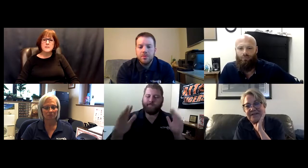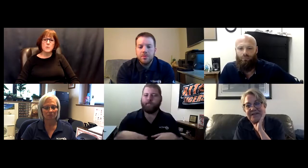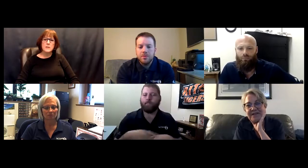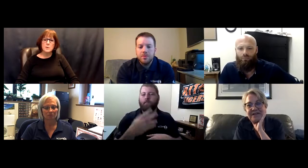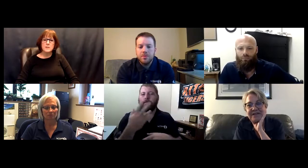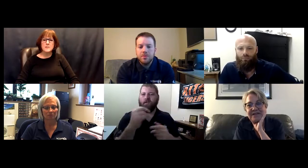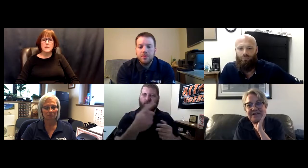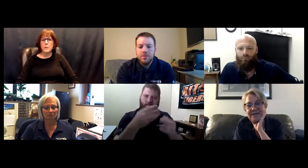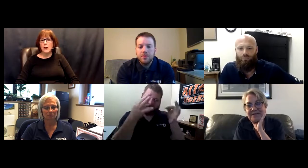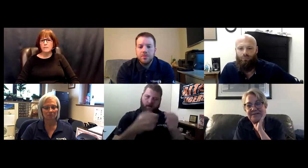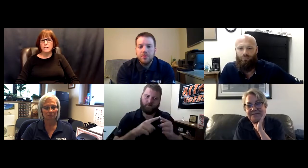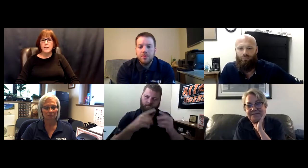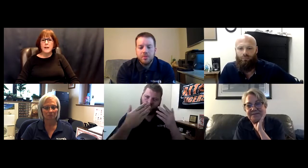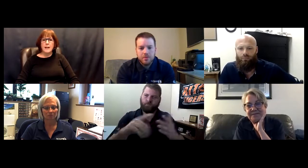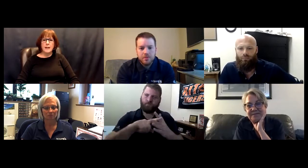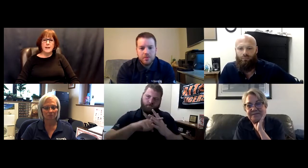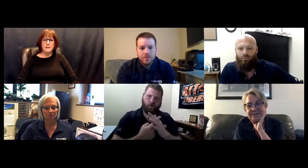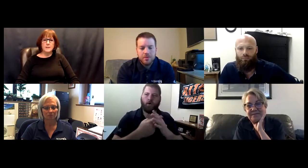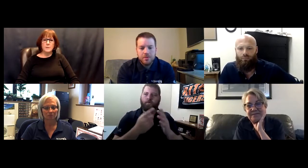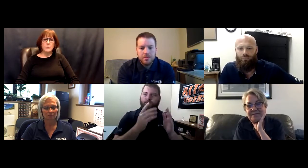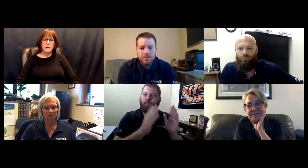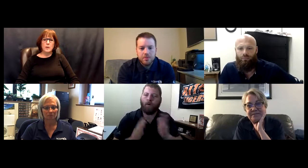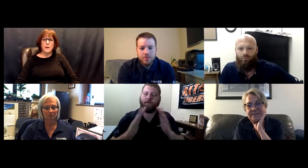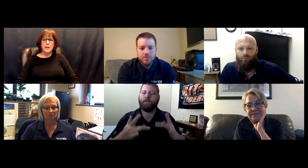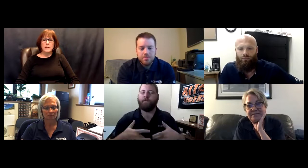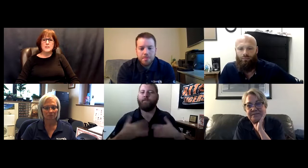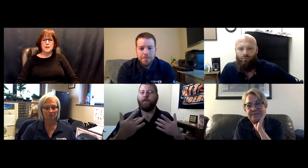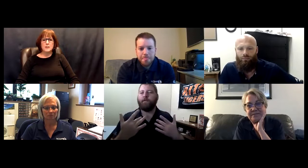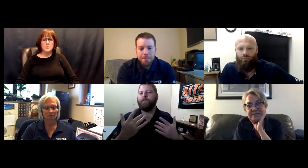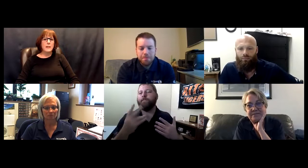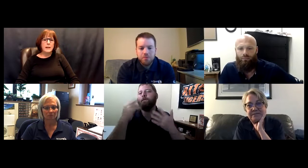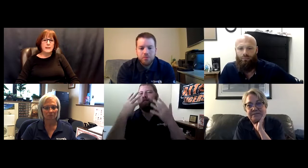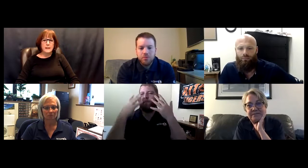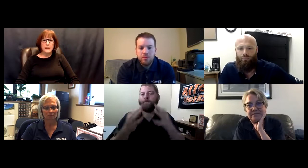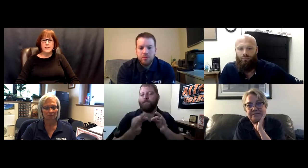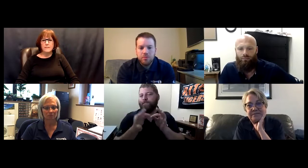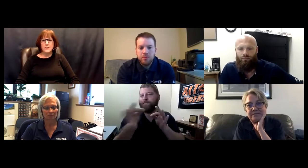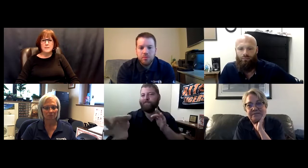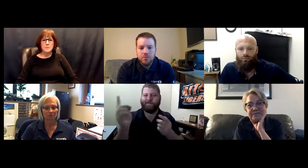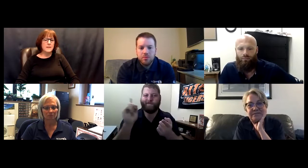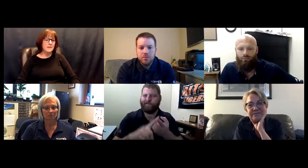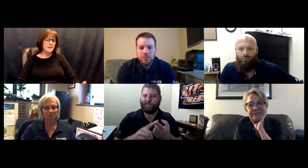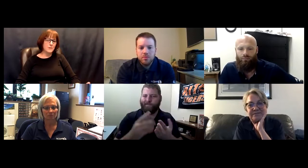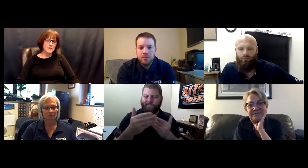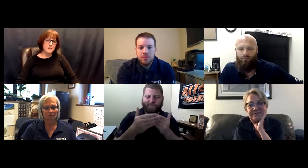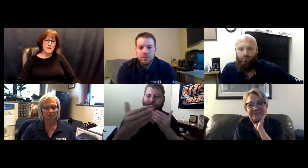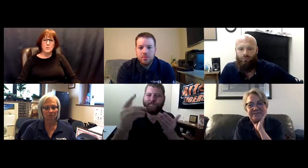resources that we offer and we want to go ahead and start planning an event but then unfortunately we're